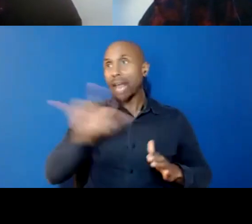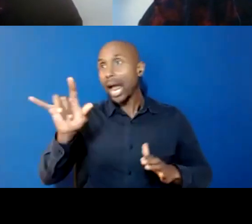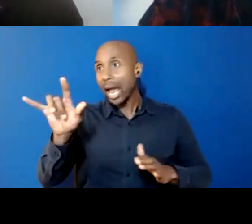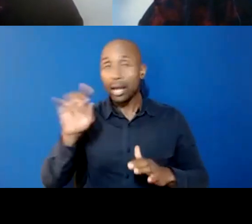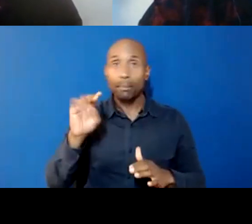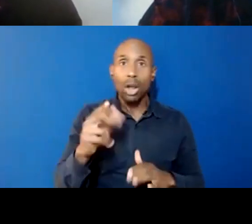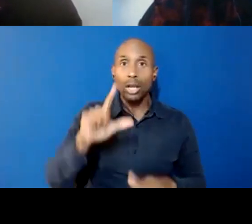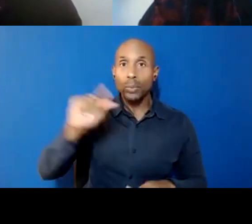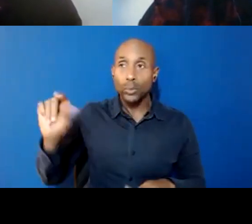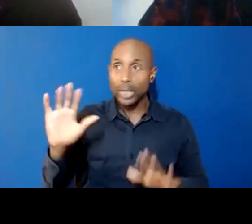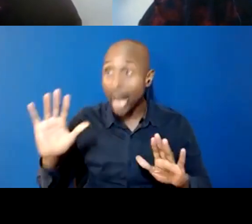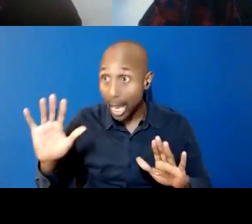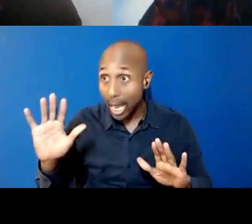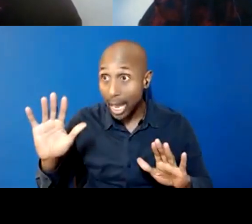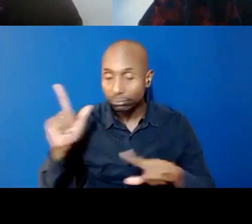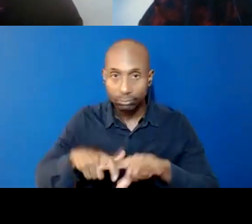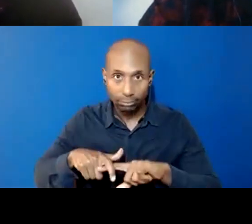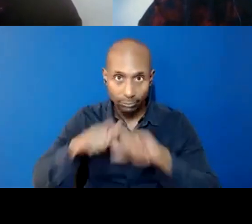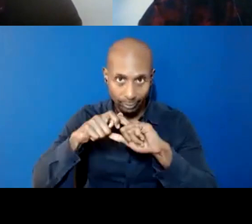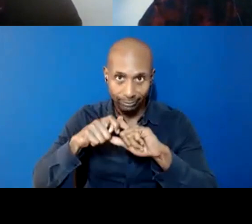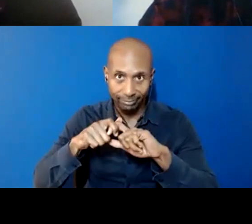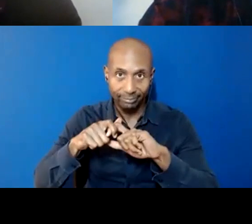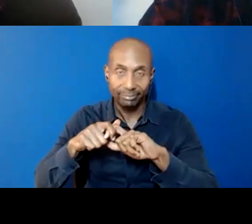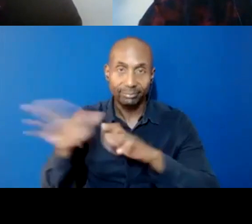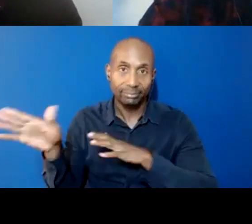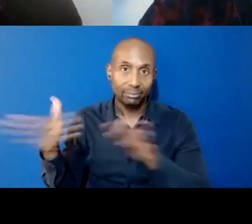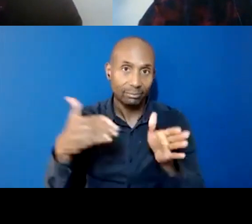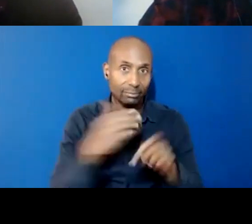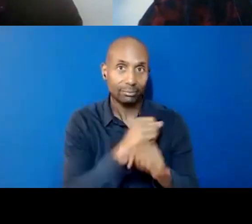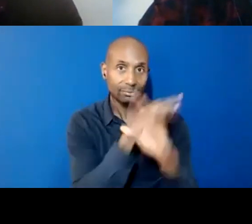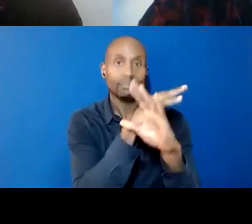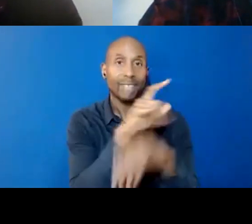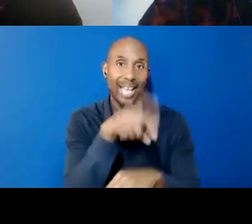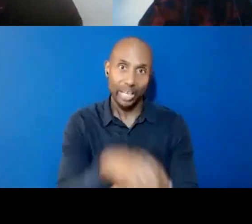They had to take the big shift to pivot their projects to virtual.